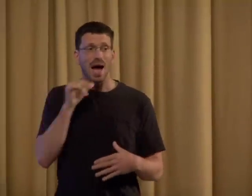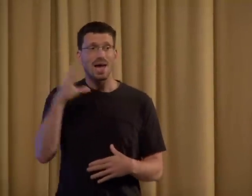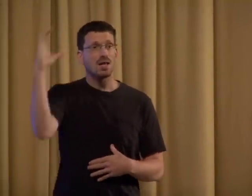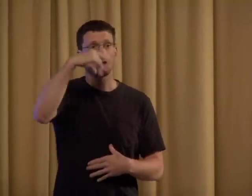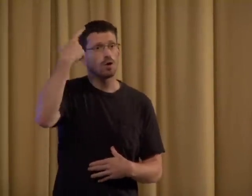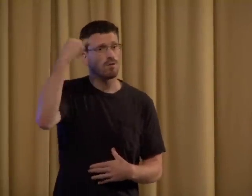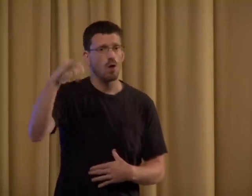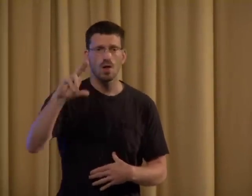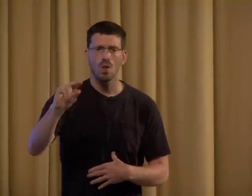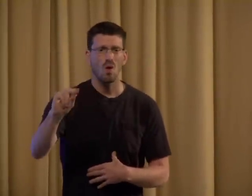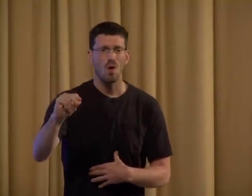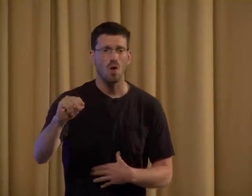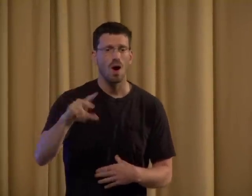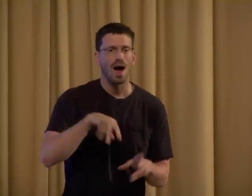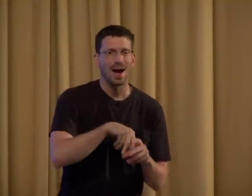He realized if I want happiness I can't go looking for it, it's already in there, I've just got to get out of the way. And then it will spill forth.